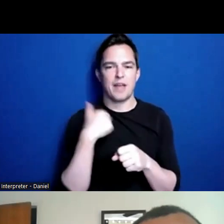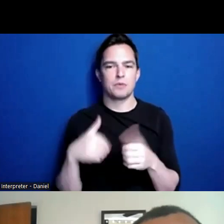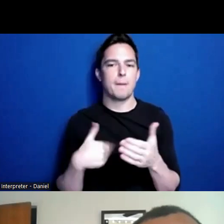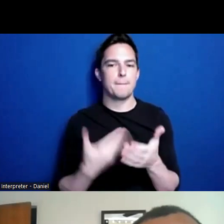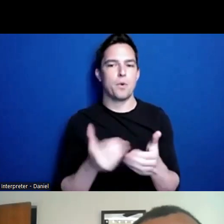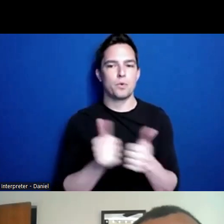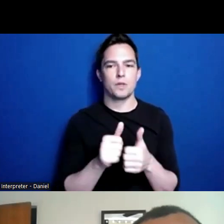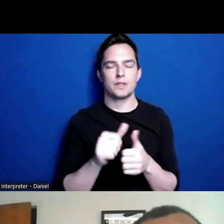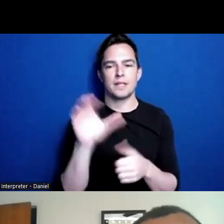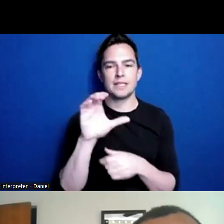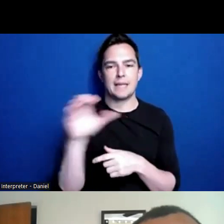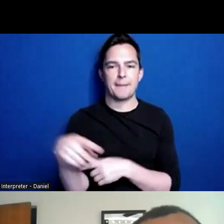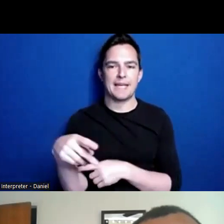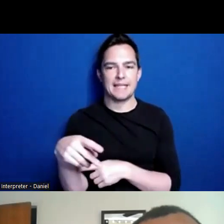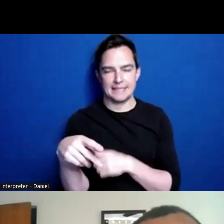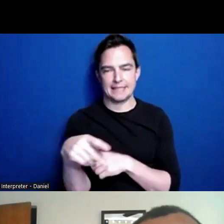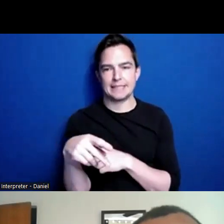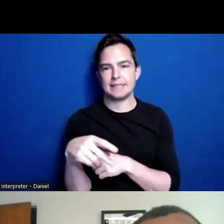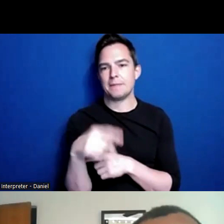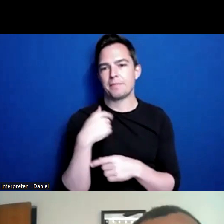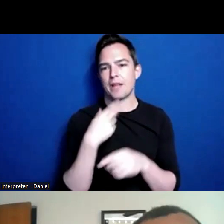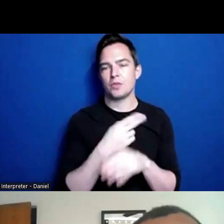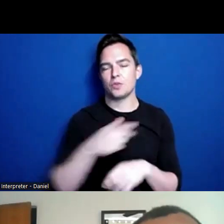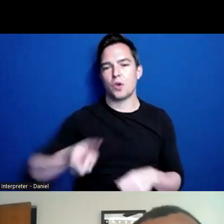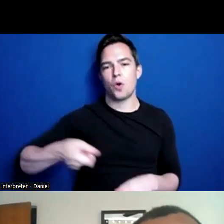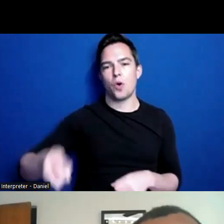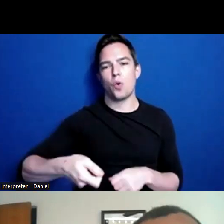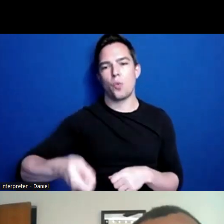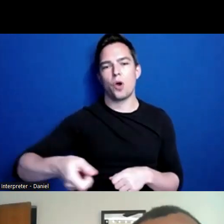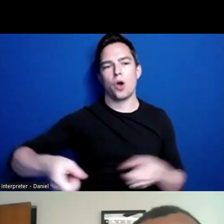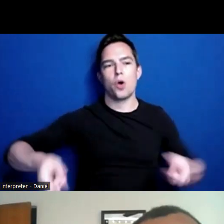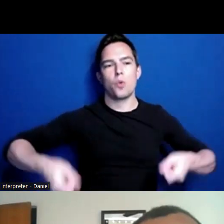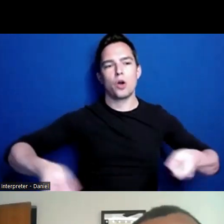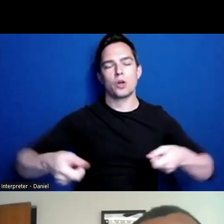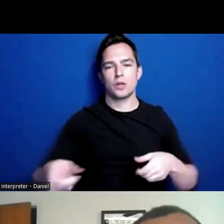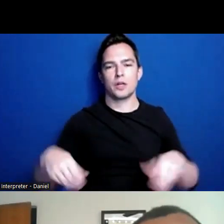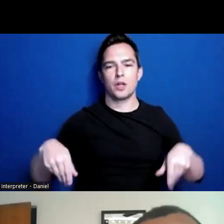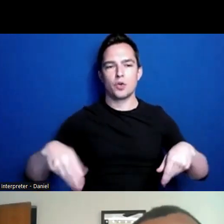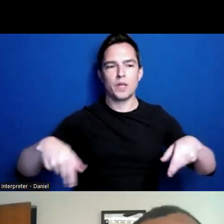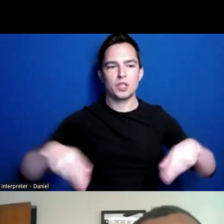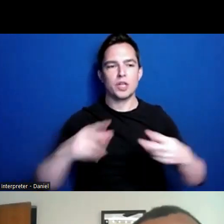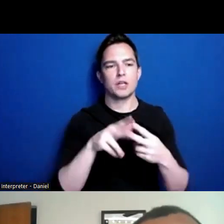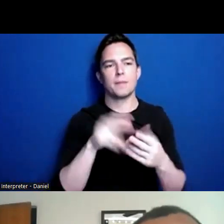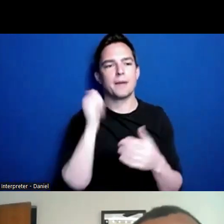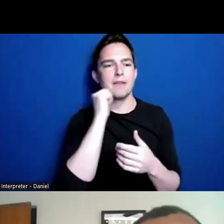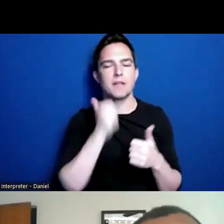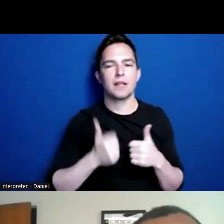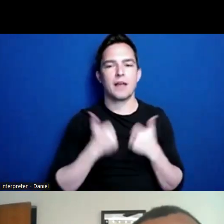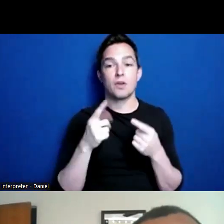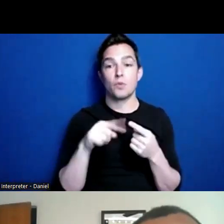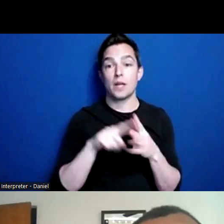cerebral palsy. I use a walker and a wheelchair in my daily life. And when I started school,